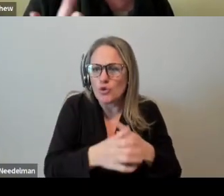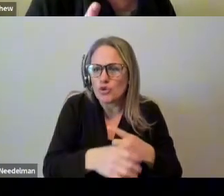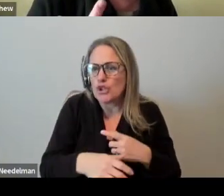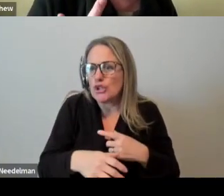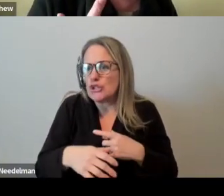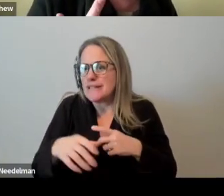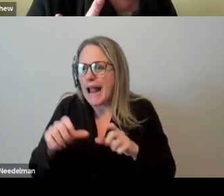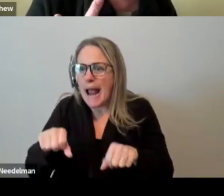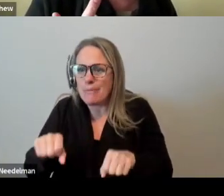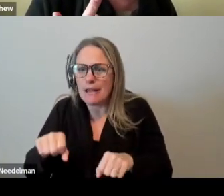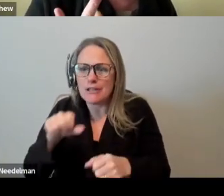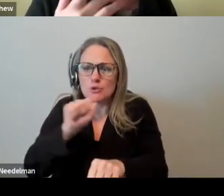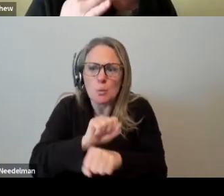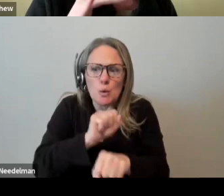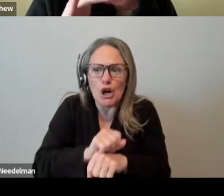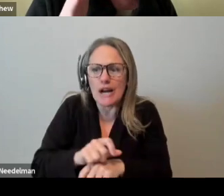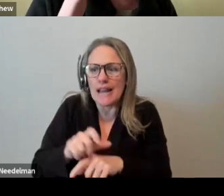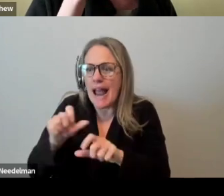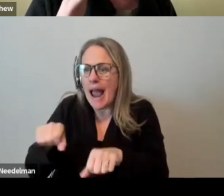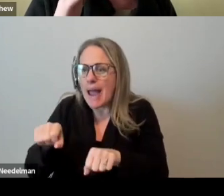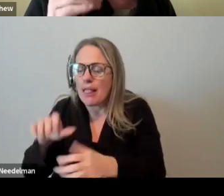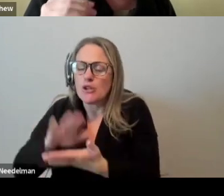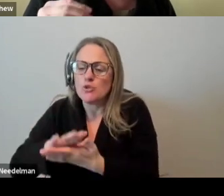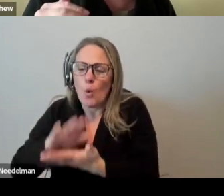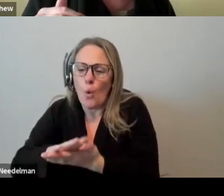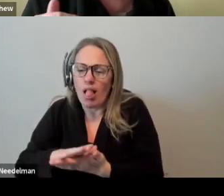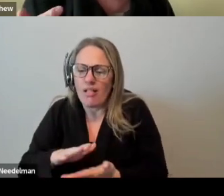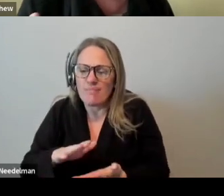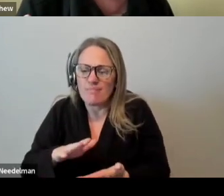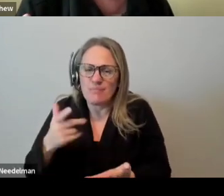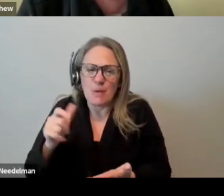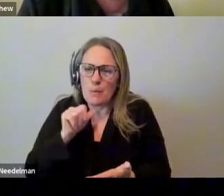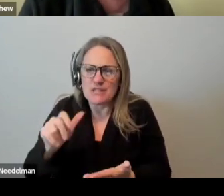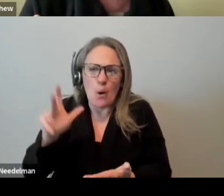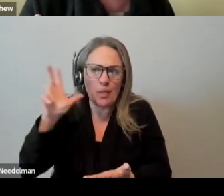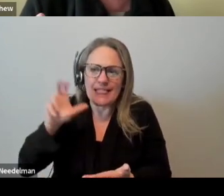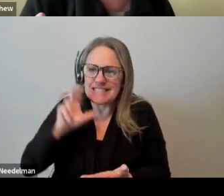and at school, we often aren't really listening to disabled people.